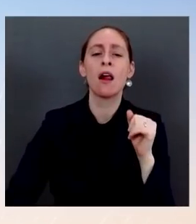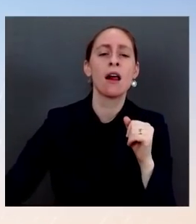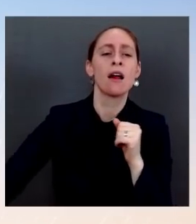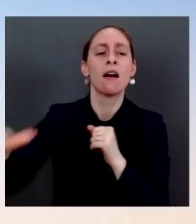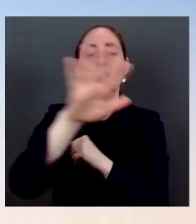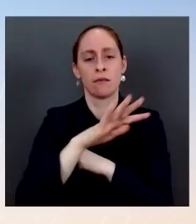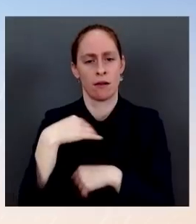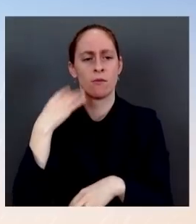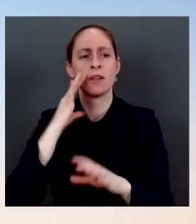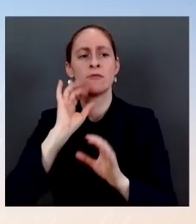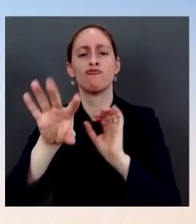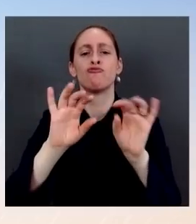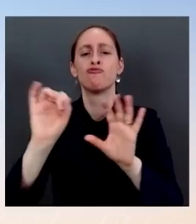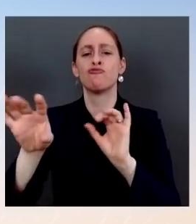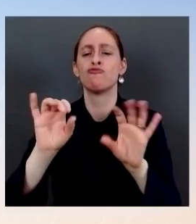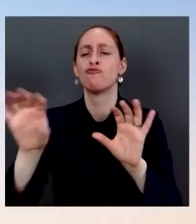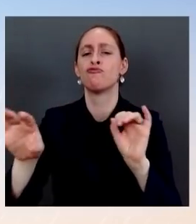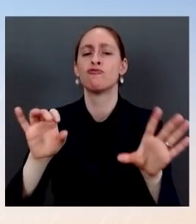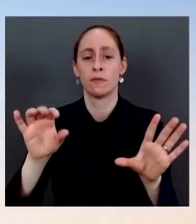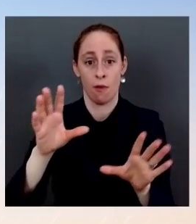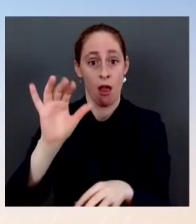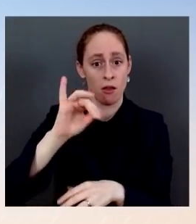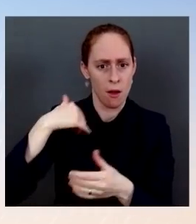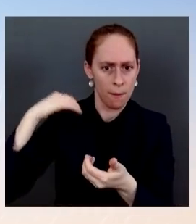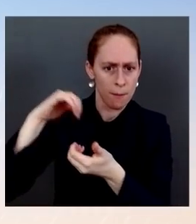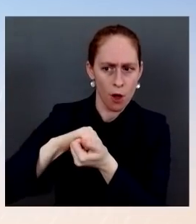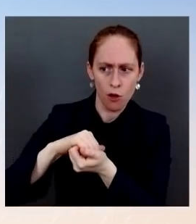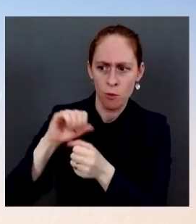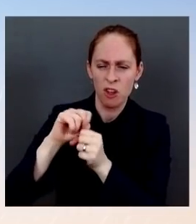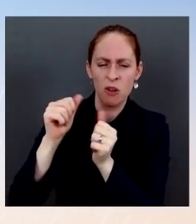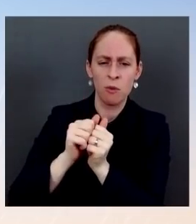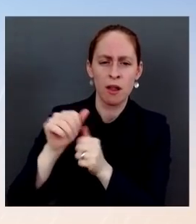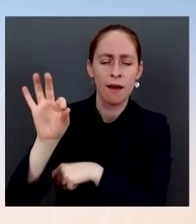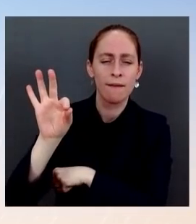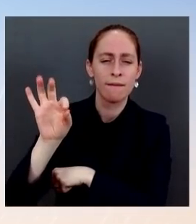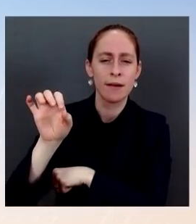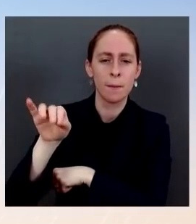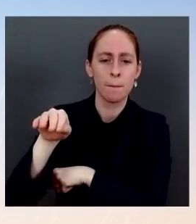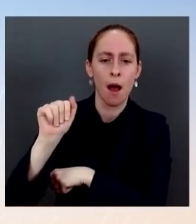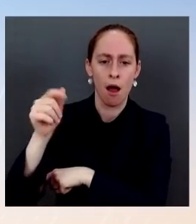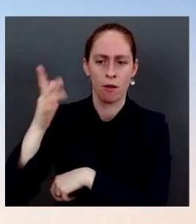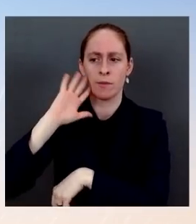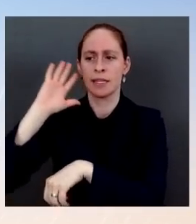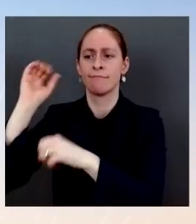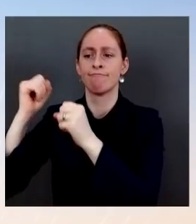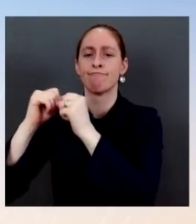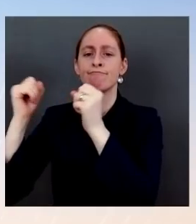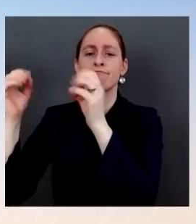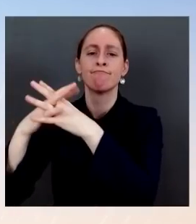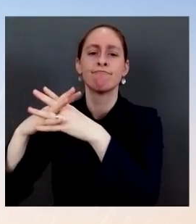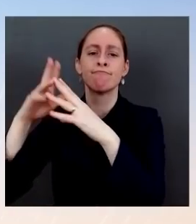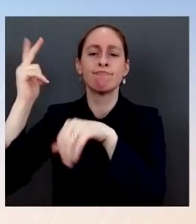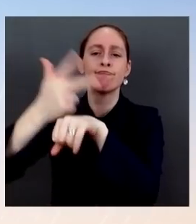so people will be able to gather with their family members. Are we through the pandemic? No, we're not. But we are in a very different place